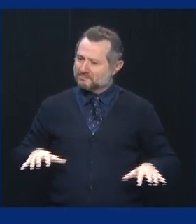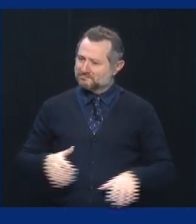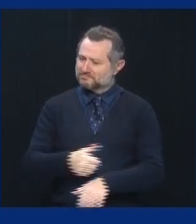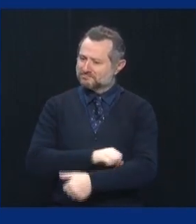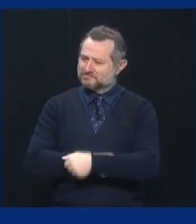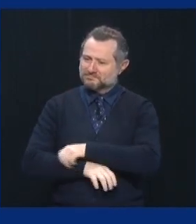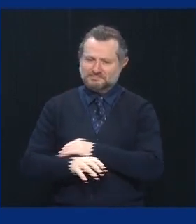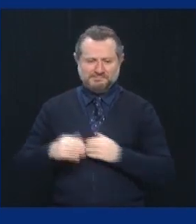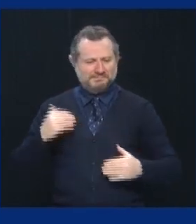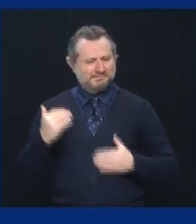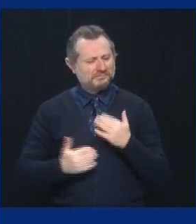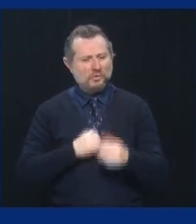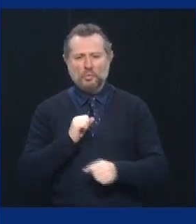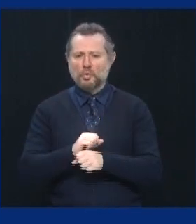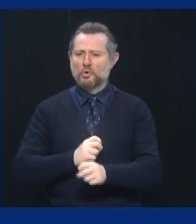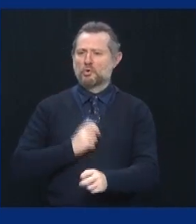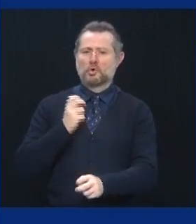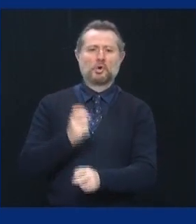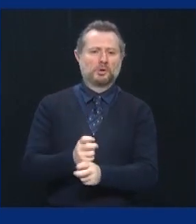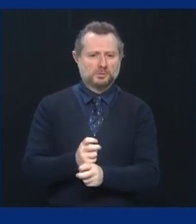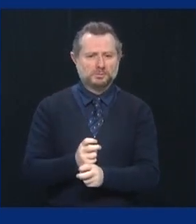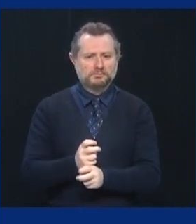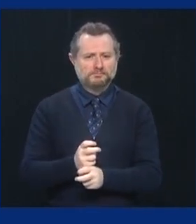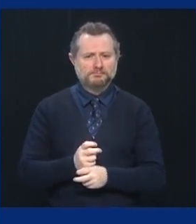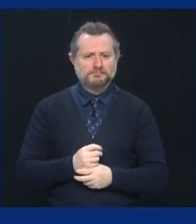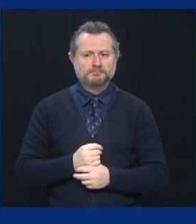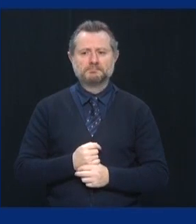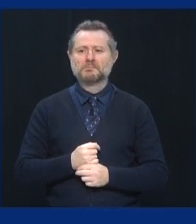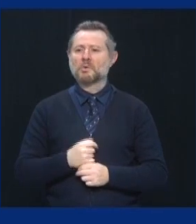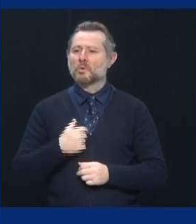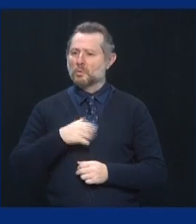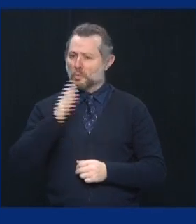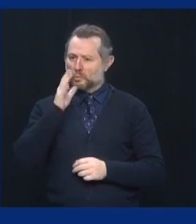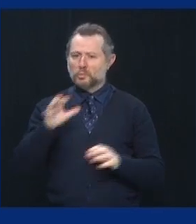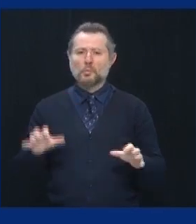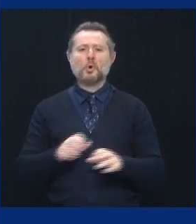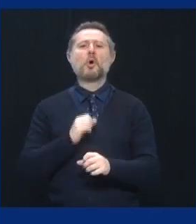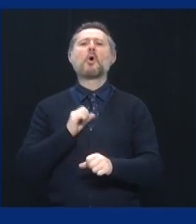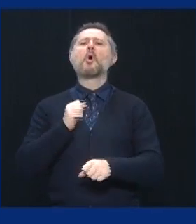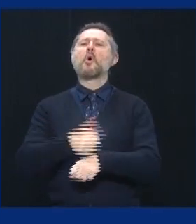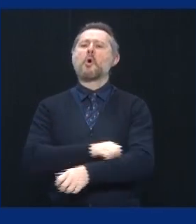WE'RE GOING TO DO EVERY NHTSA SENIOR DEVELOPMENT FACILITY IN NEW YORK. ALL 33 WILL HAVE ACCESS.